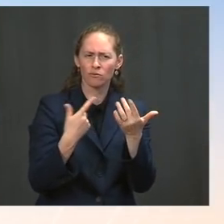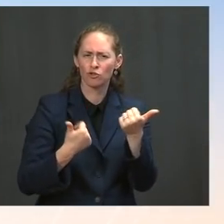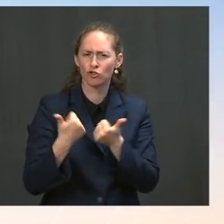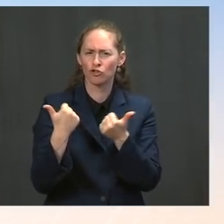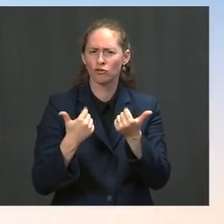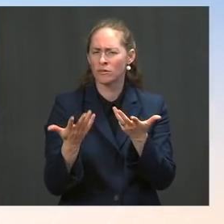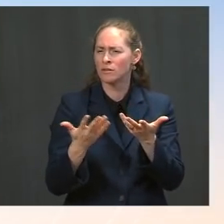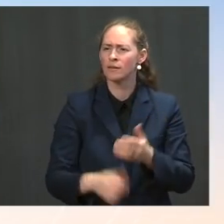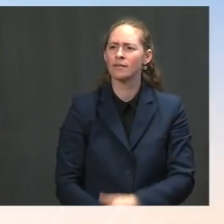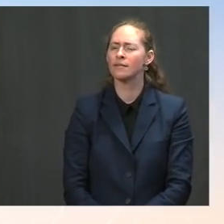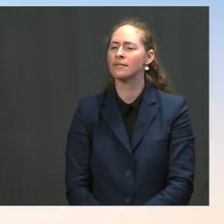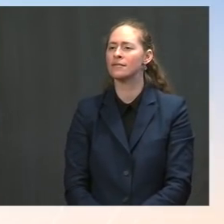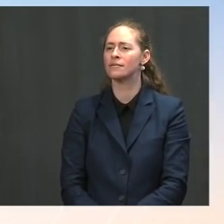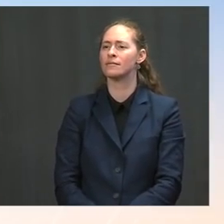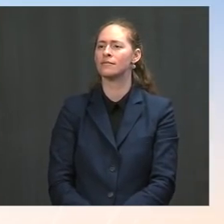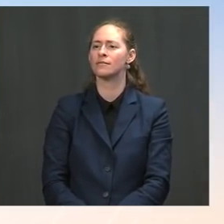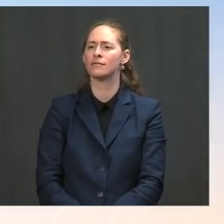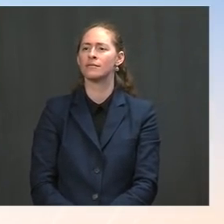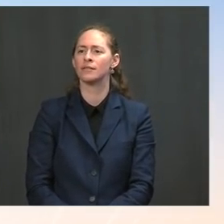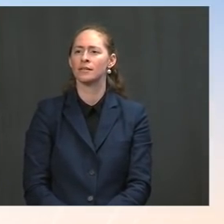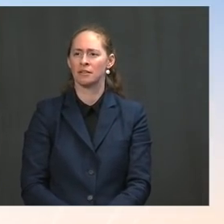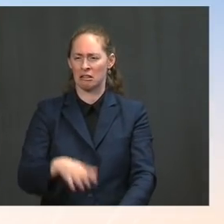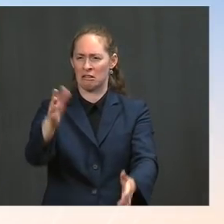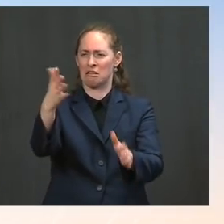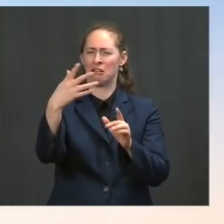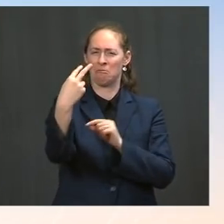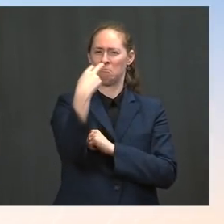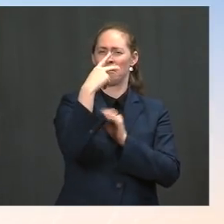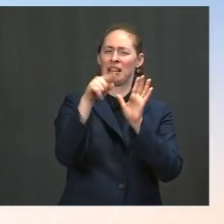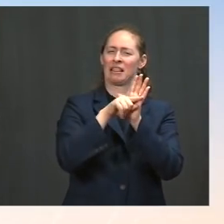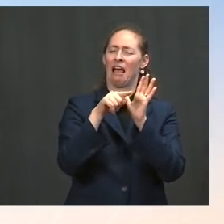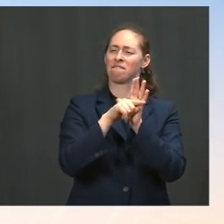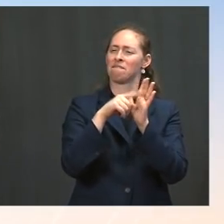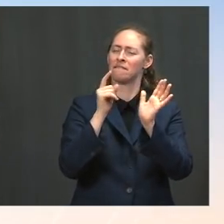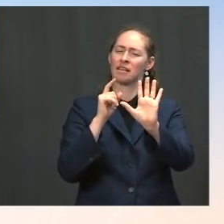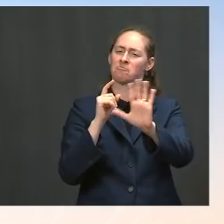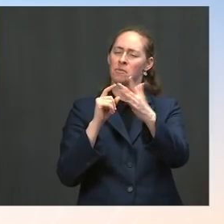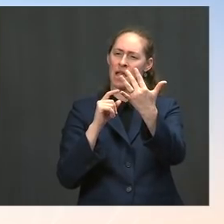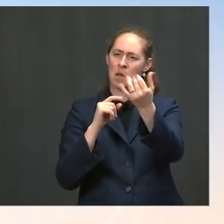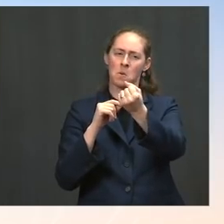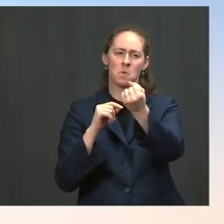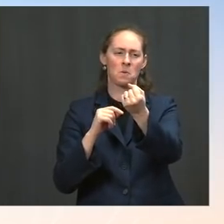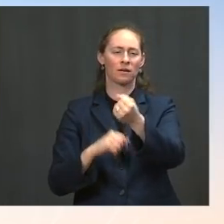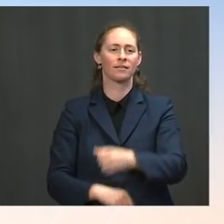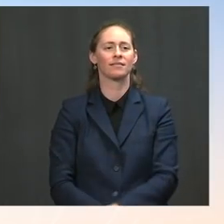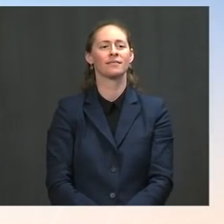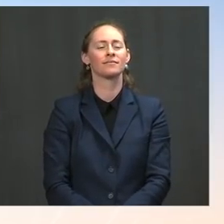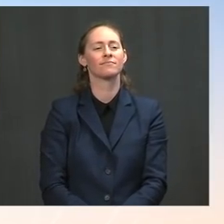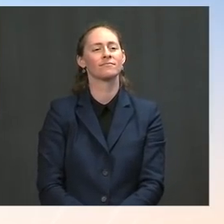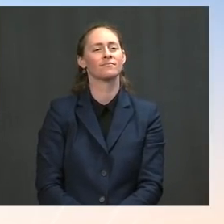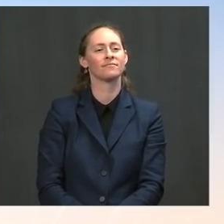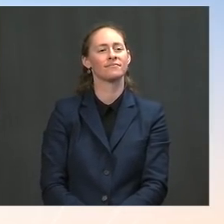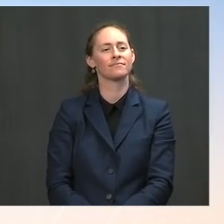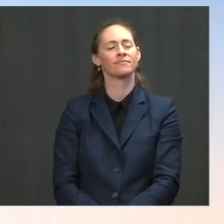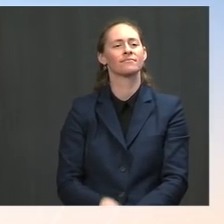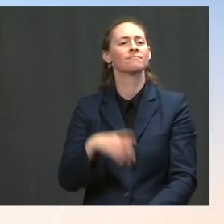We'll see where we go and we'll keep discussing where we go from there. The Press: And then just one more quick one. My colleague reported that there have been some high-level discussions -- regular high-level discussions